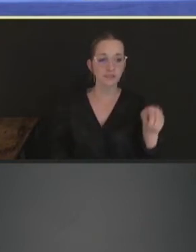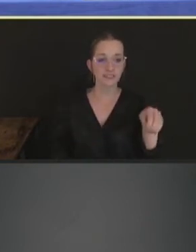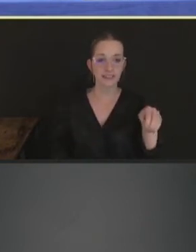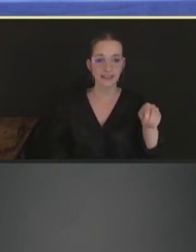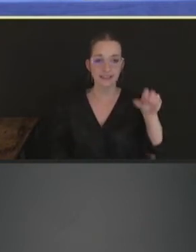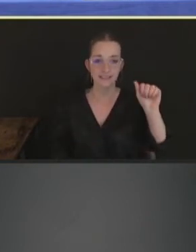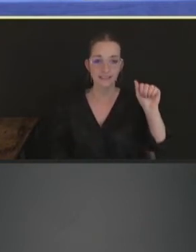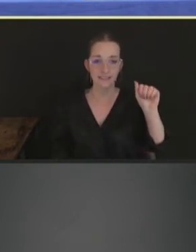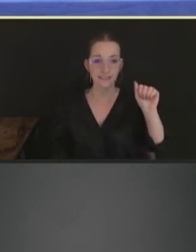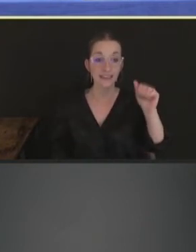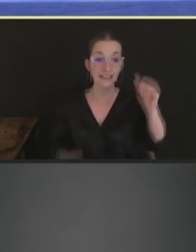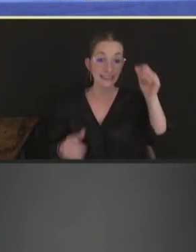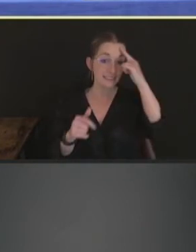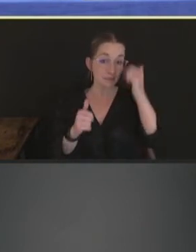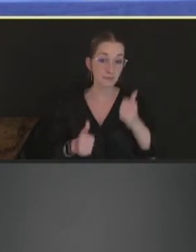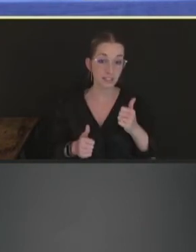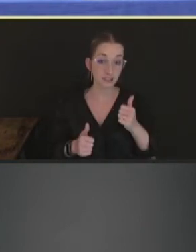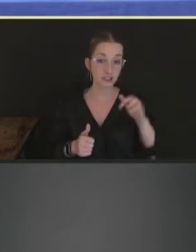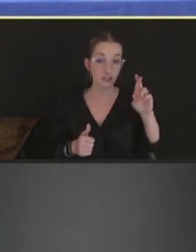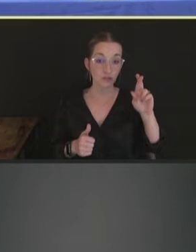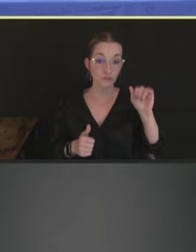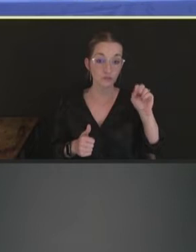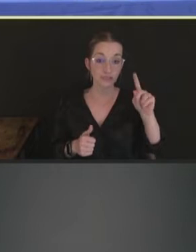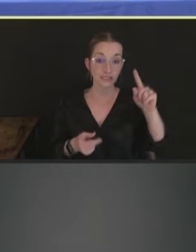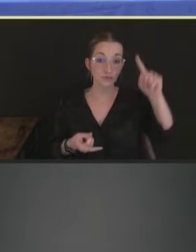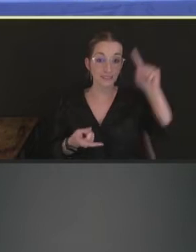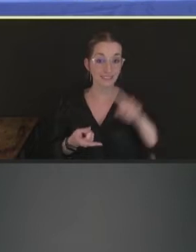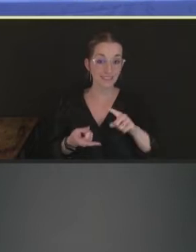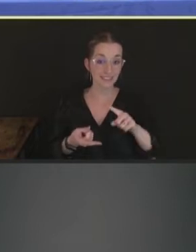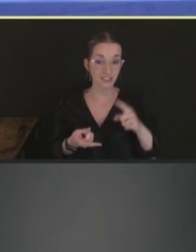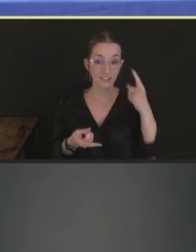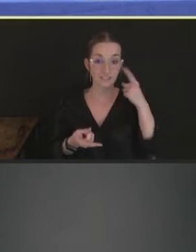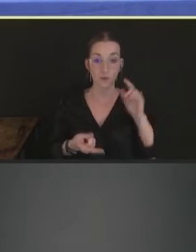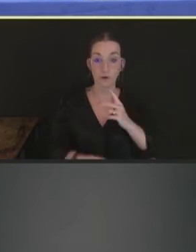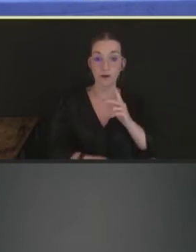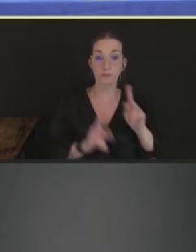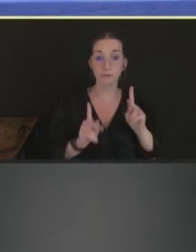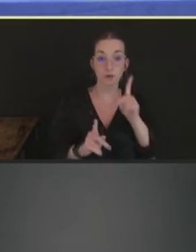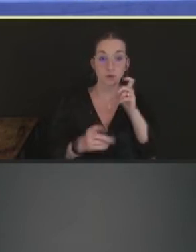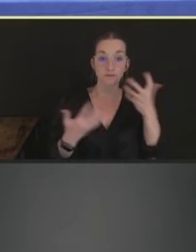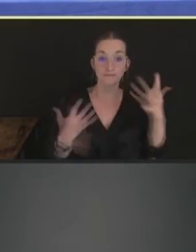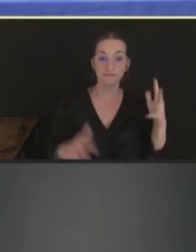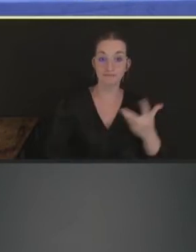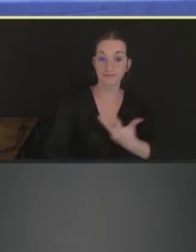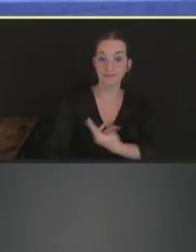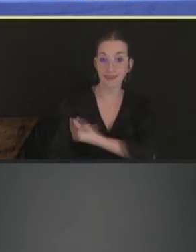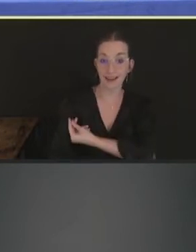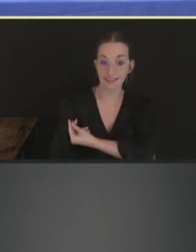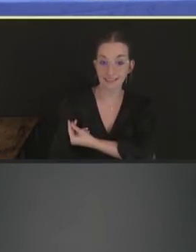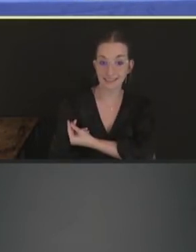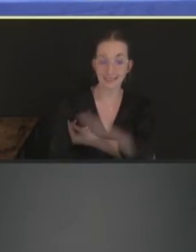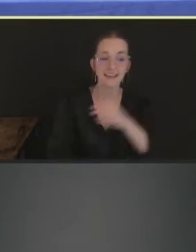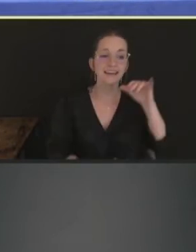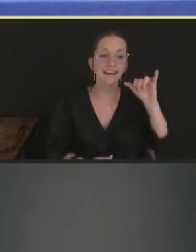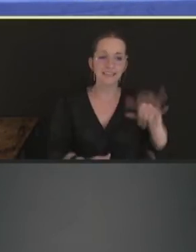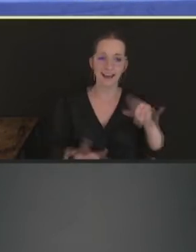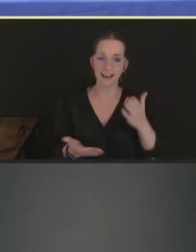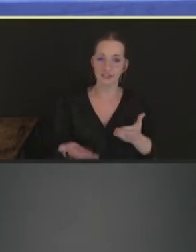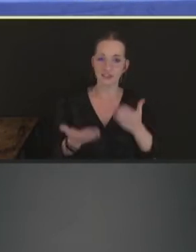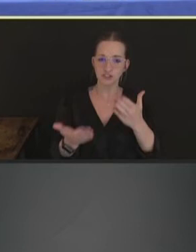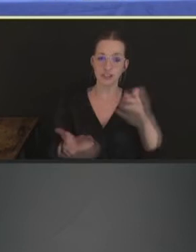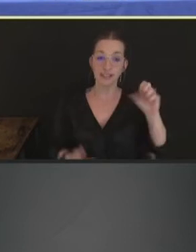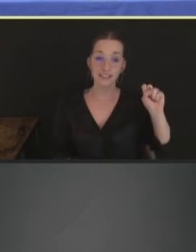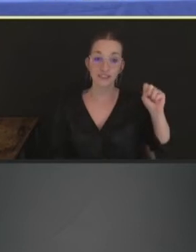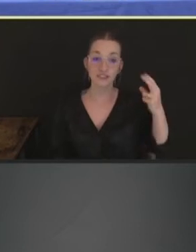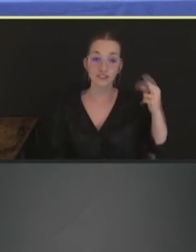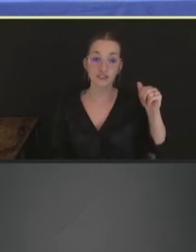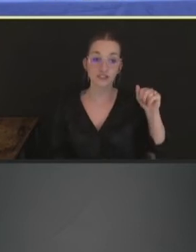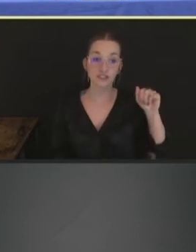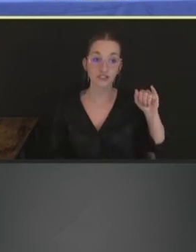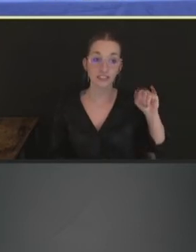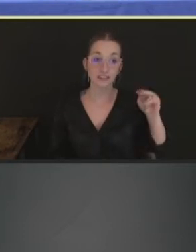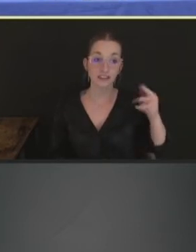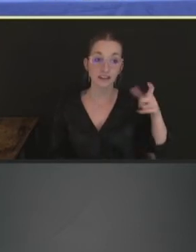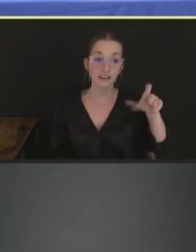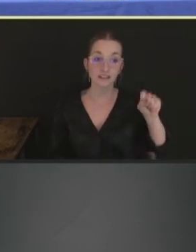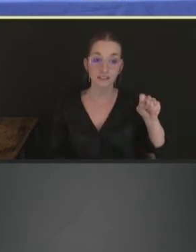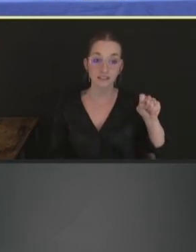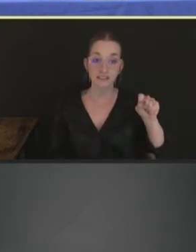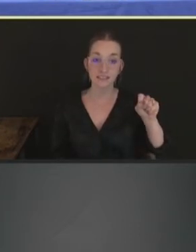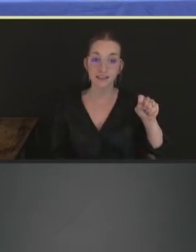Our finding suggests that the shingles vaccination reduces the risk of dementia and it's consistent